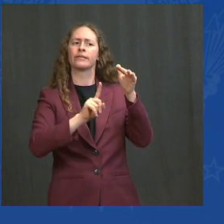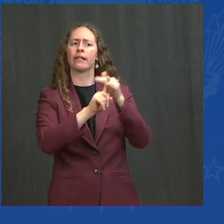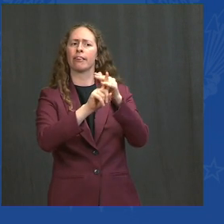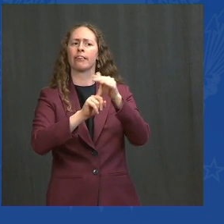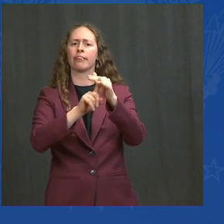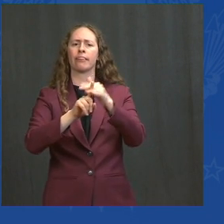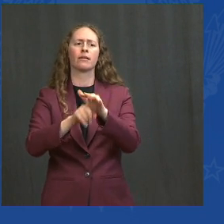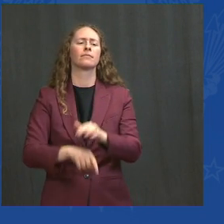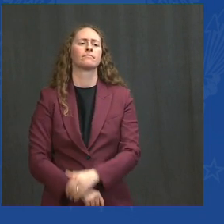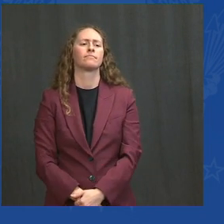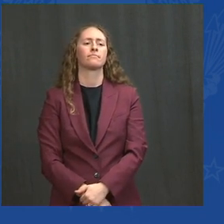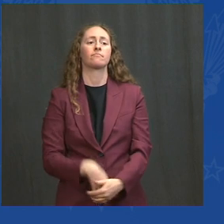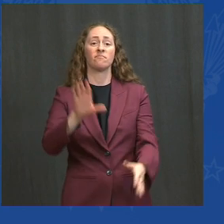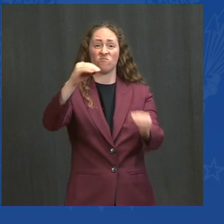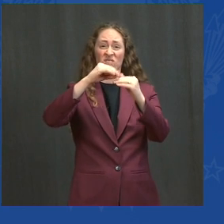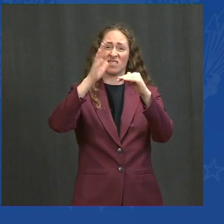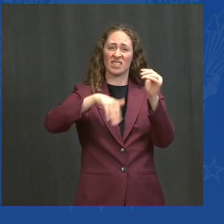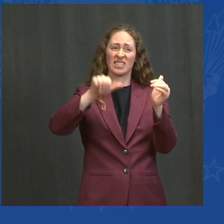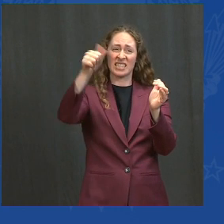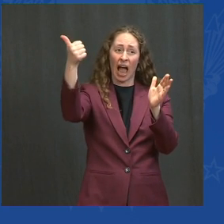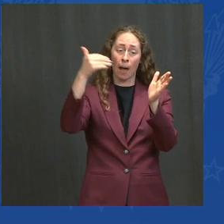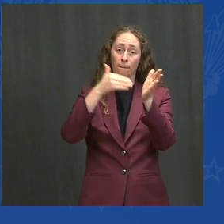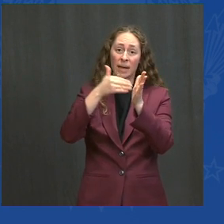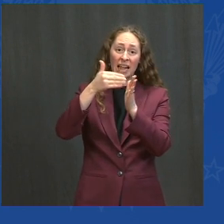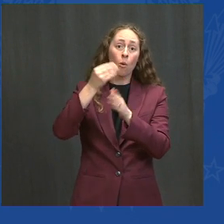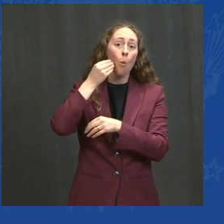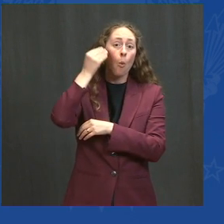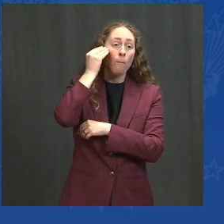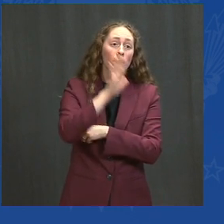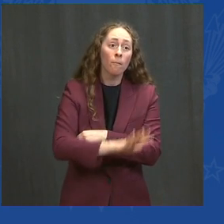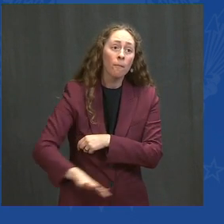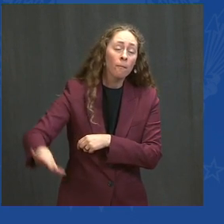Children in up to 400,000 schools --